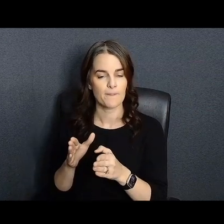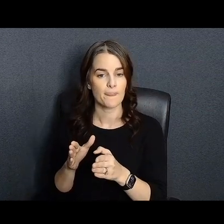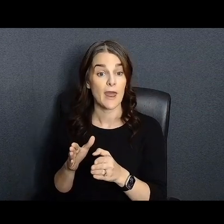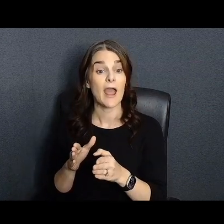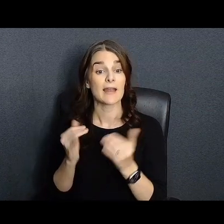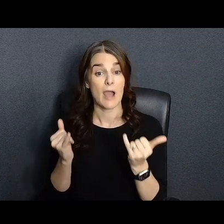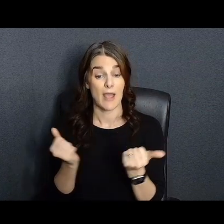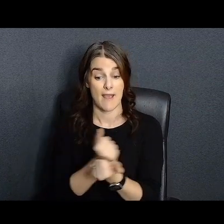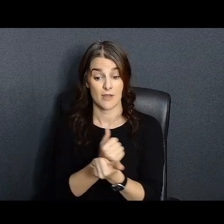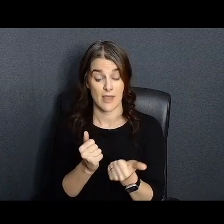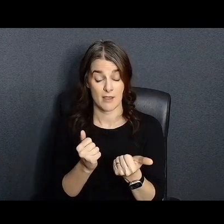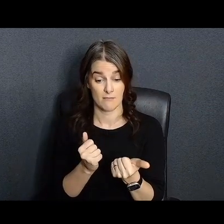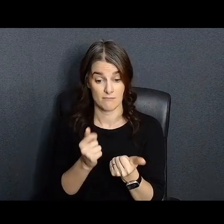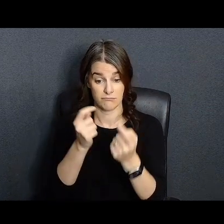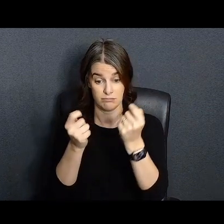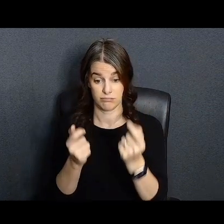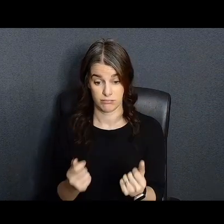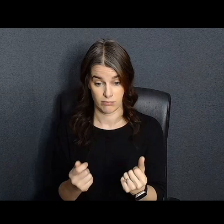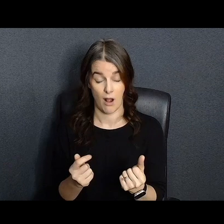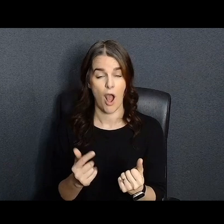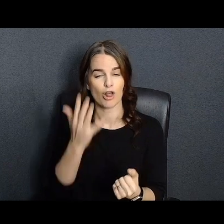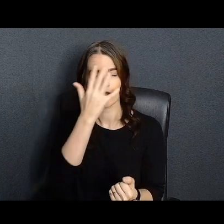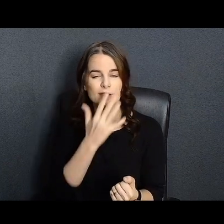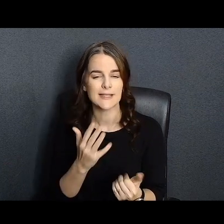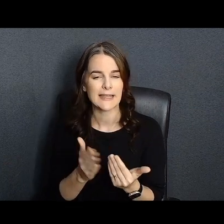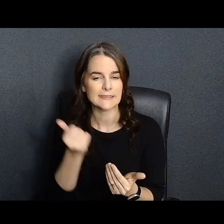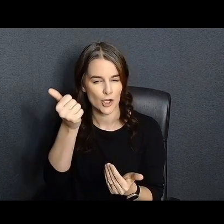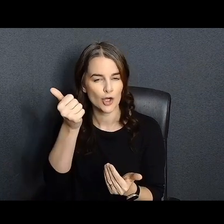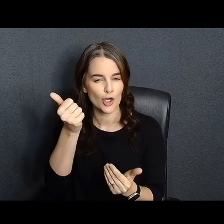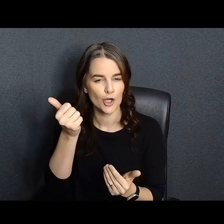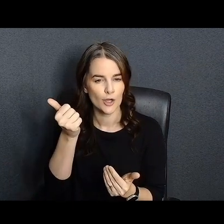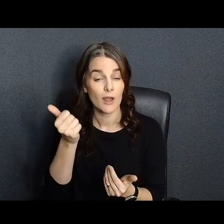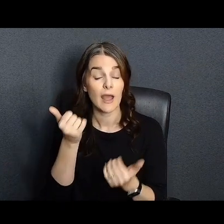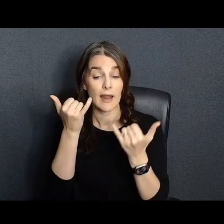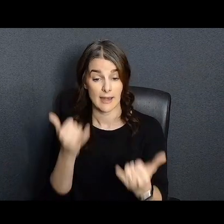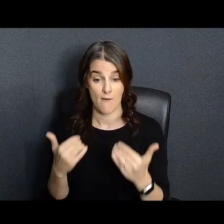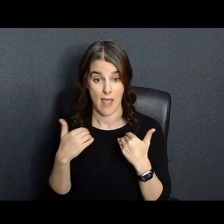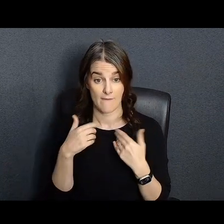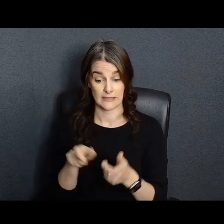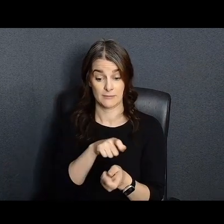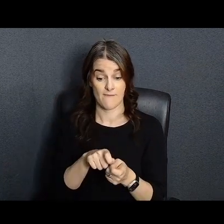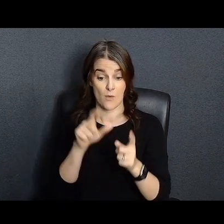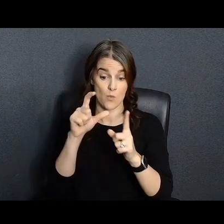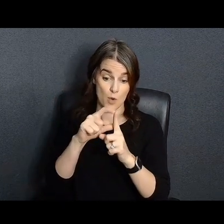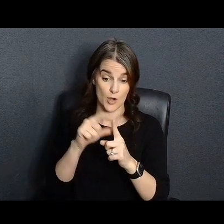and makes it a little easier. And I can have a specific word list. I'm going to add the word play.